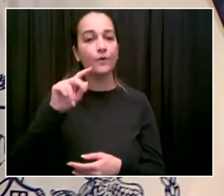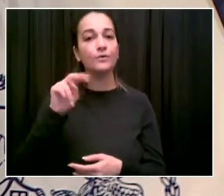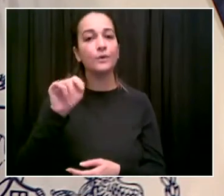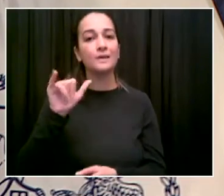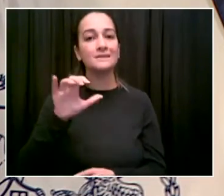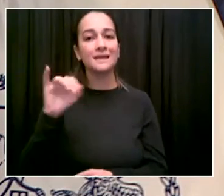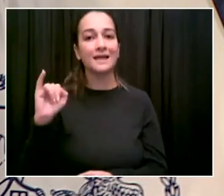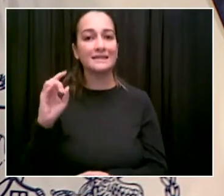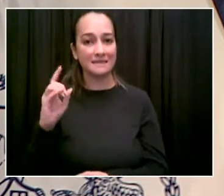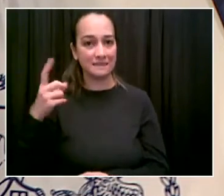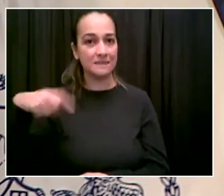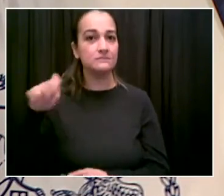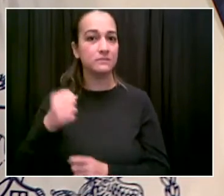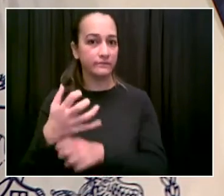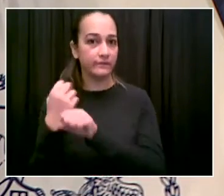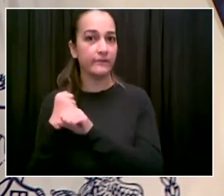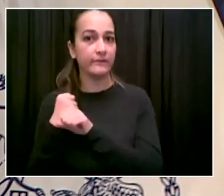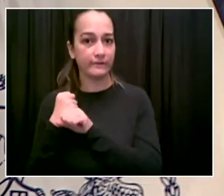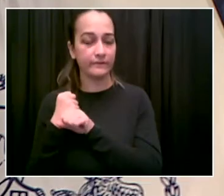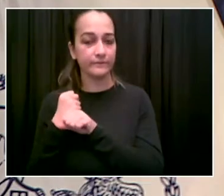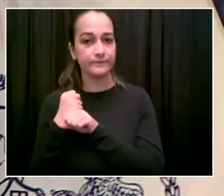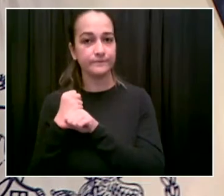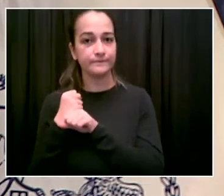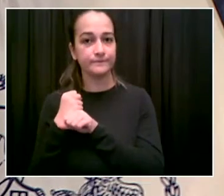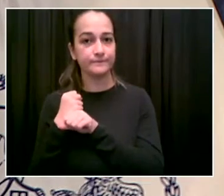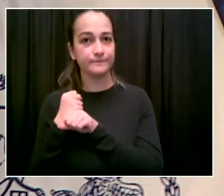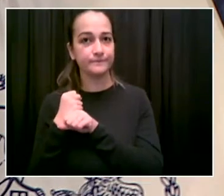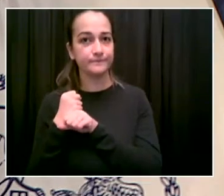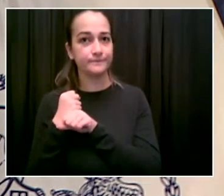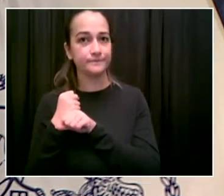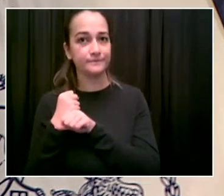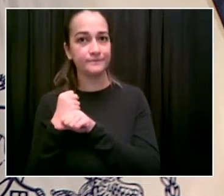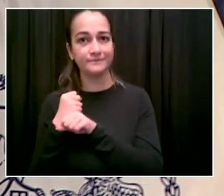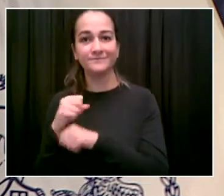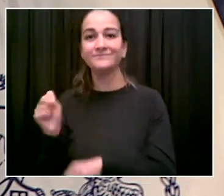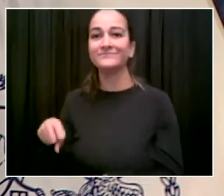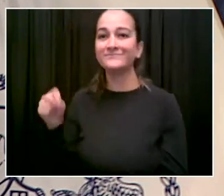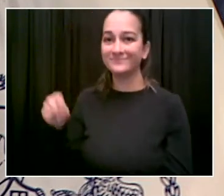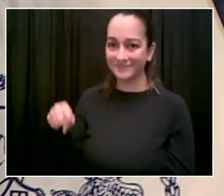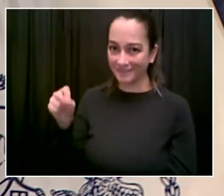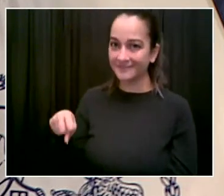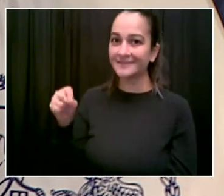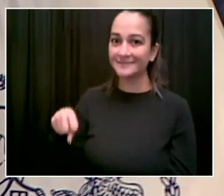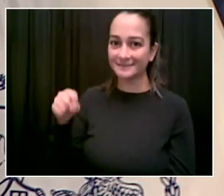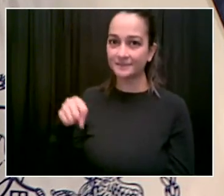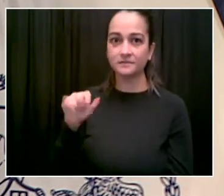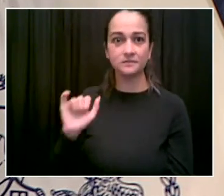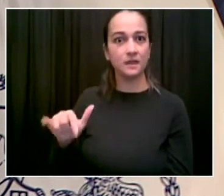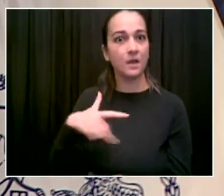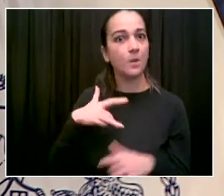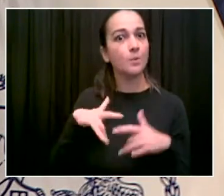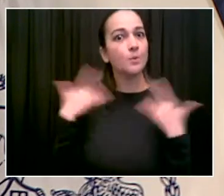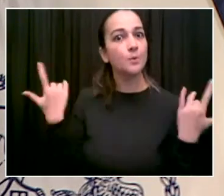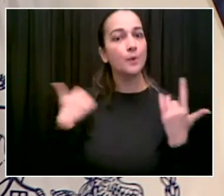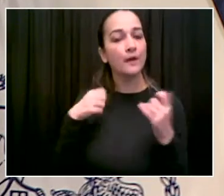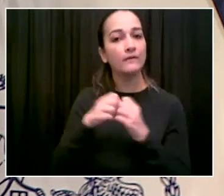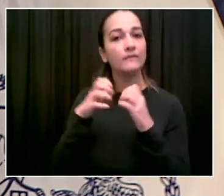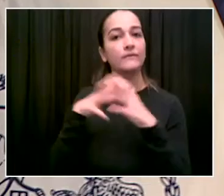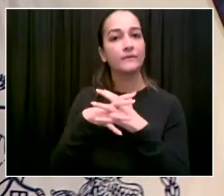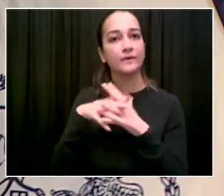GREAT QUESTION . I THINK VERY HIGHLY OF SENATOR RAMOS SINCE SHE USED